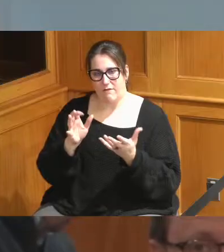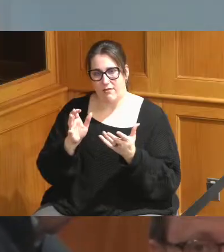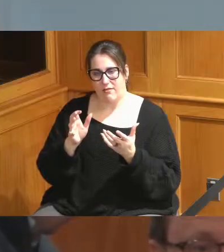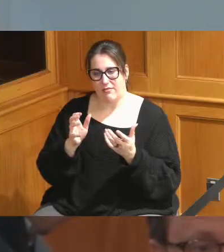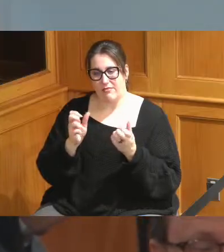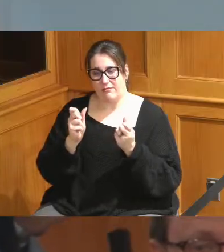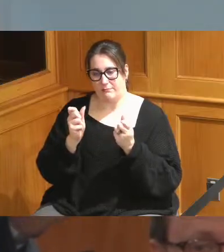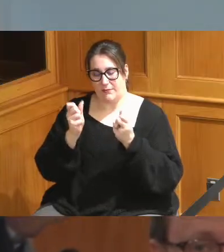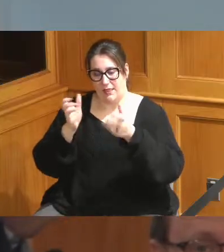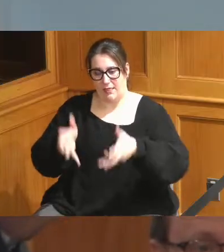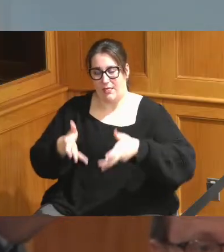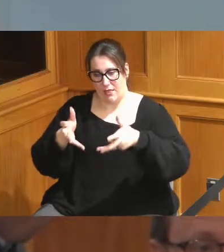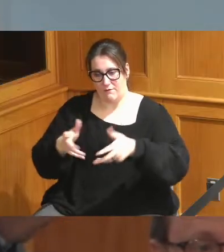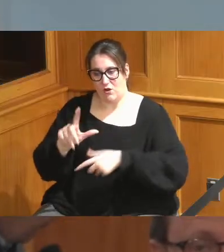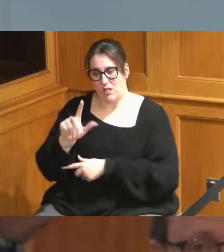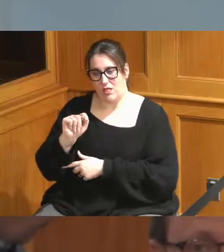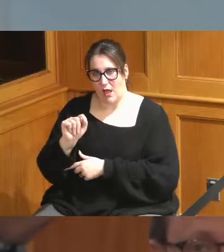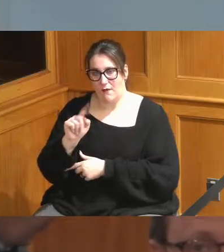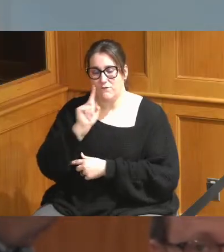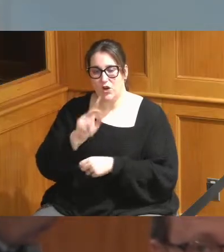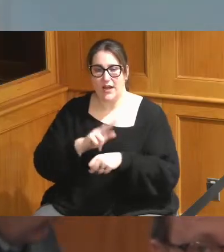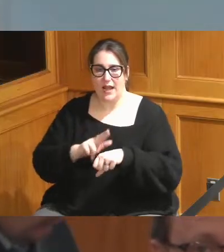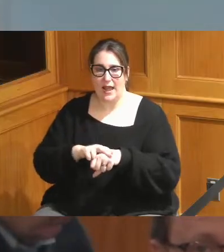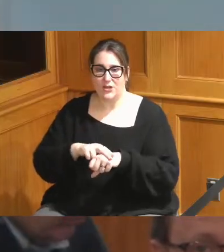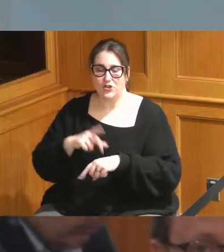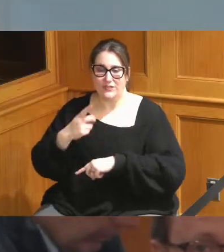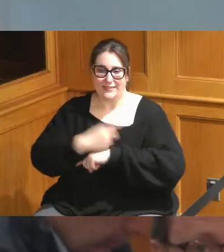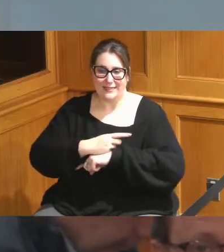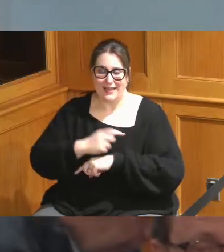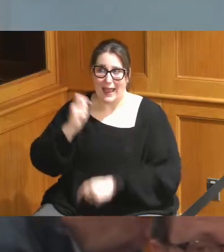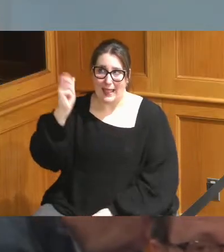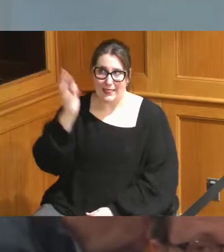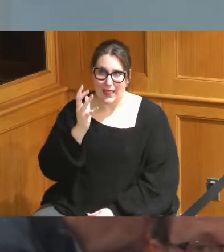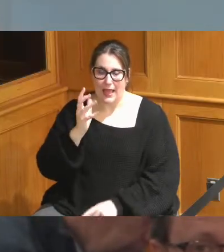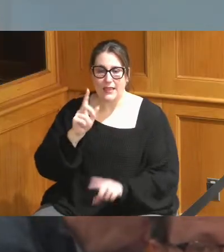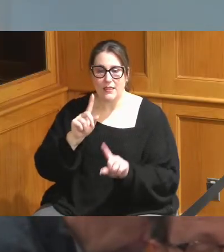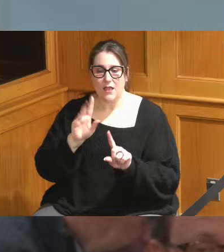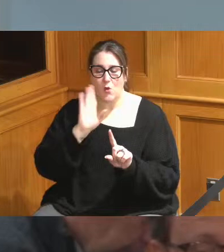views and allow natural daylight. that's helped us kind of sculpt the the different components here.